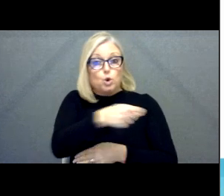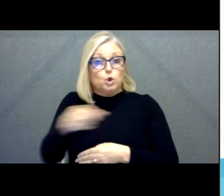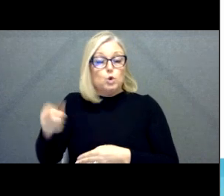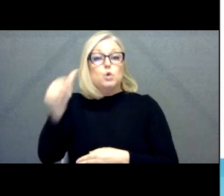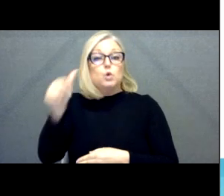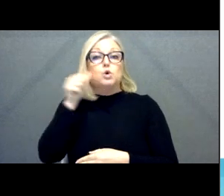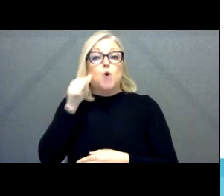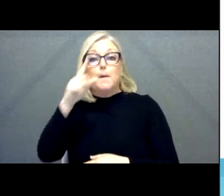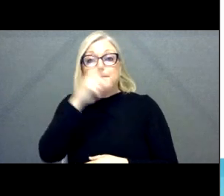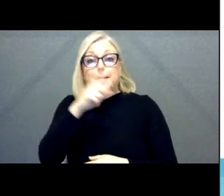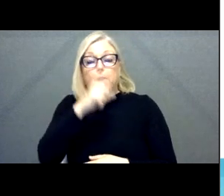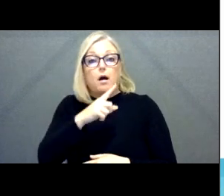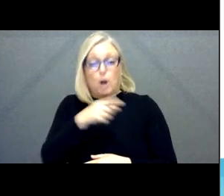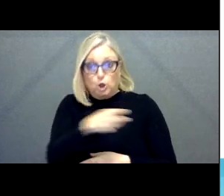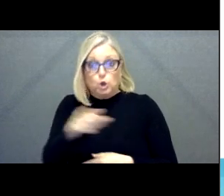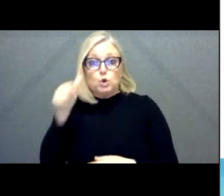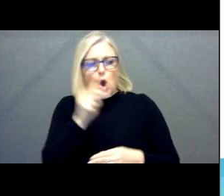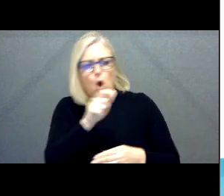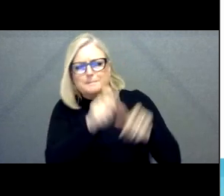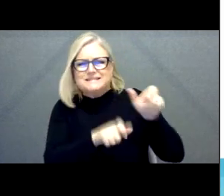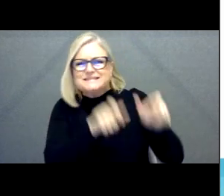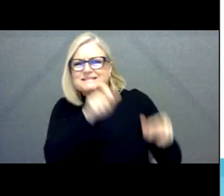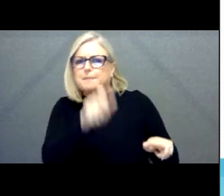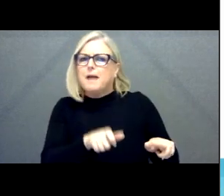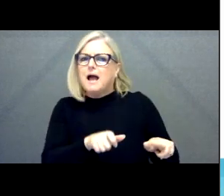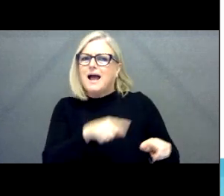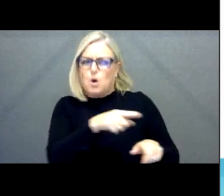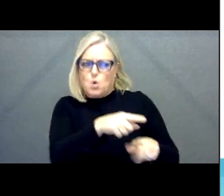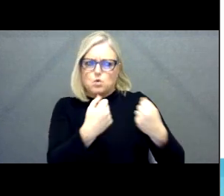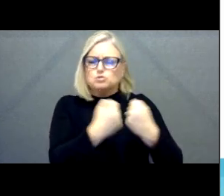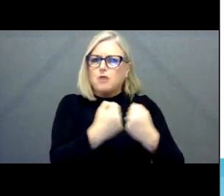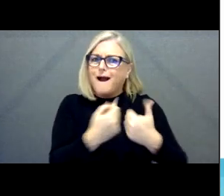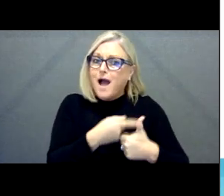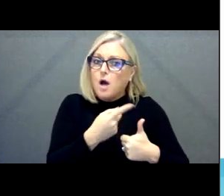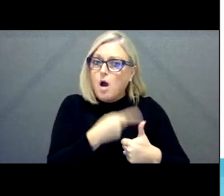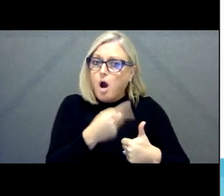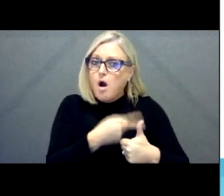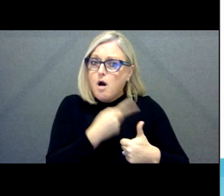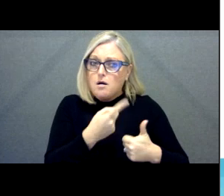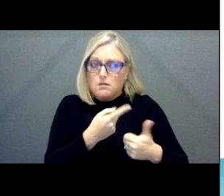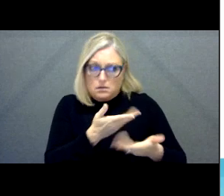have someone who you think might be someone you could you wish to talk to us about or you might